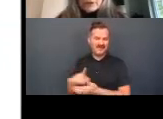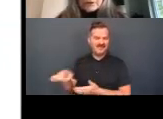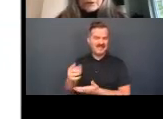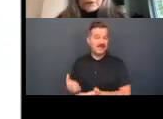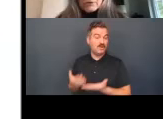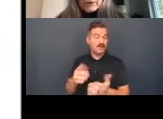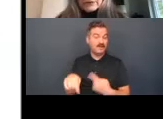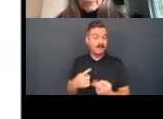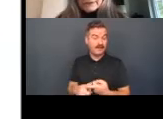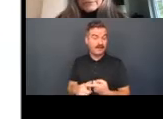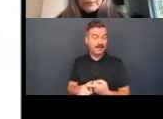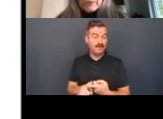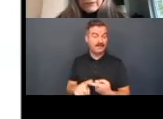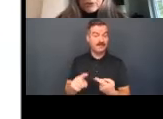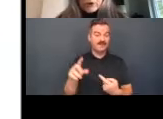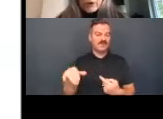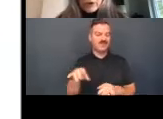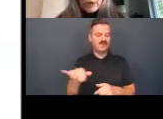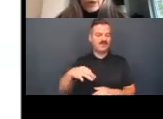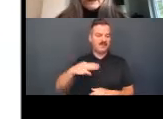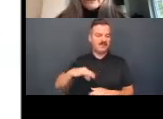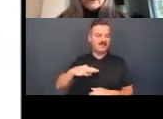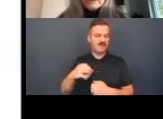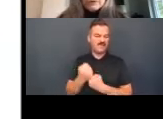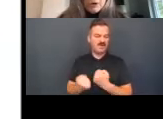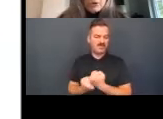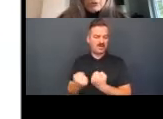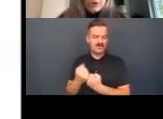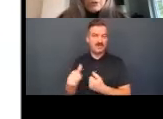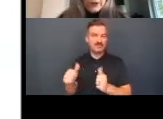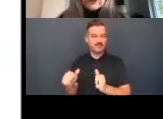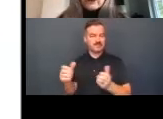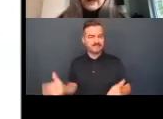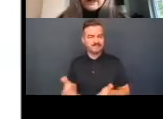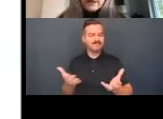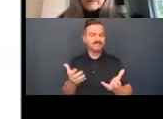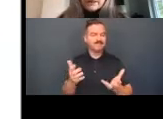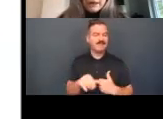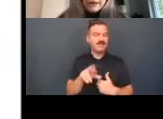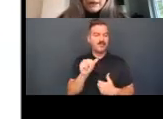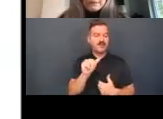also known as the Pittsburgh framework attempt to promote racial economic and Disability